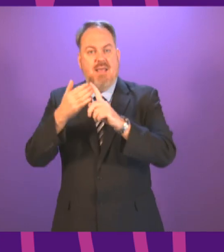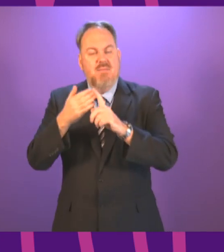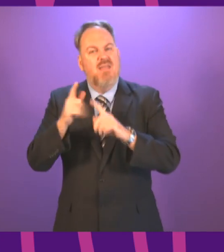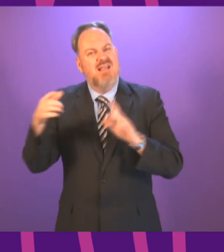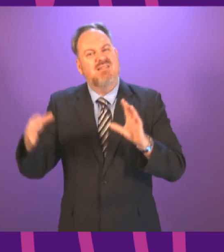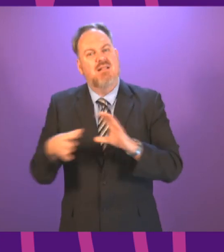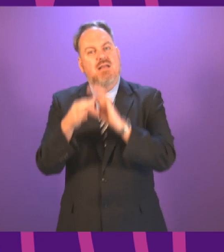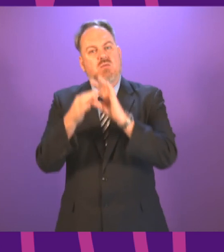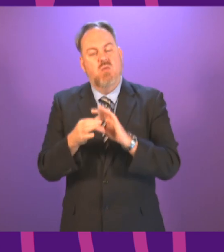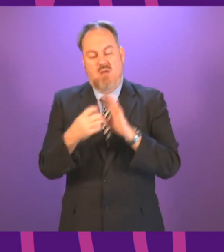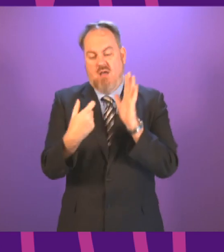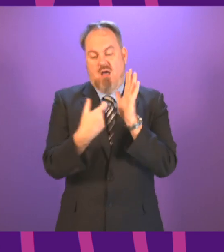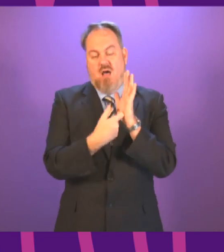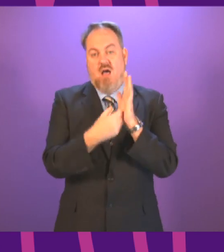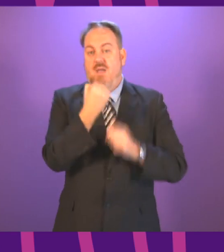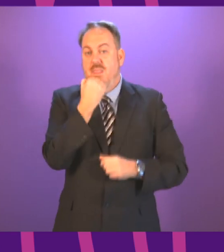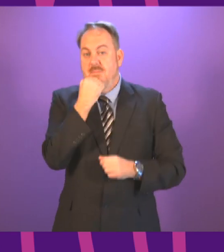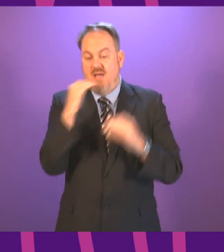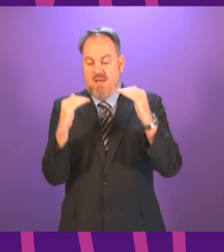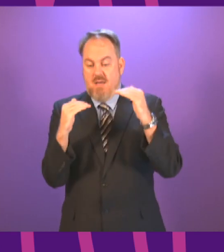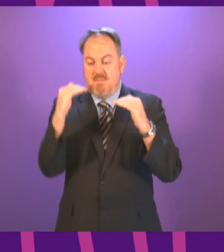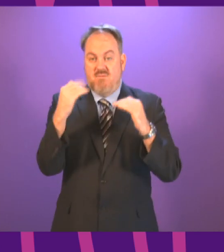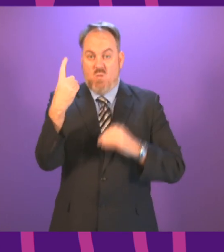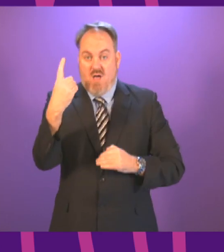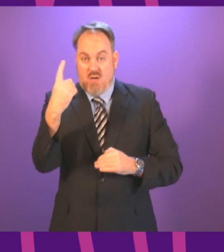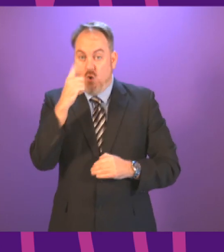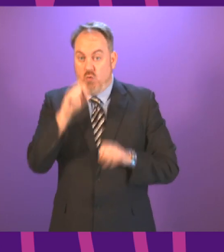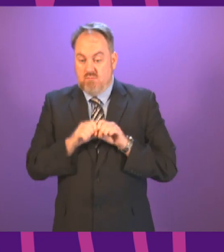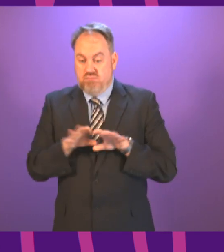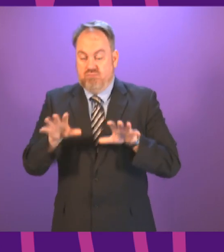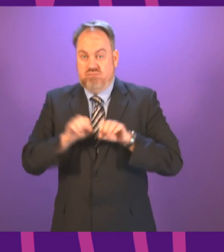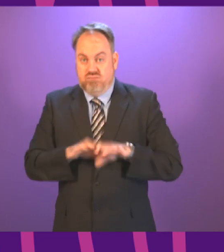that is what an R number slightly above 1 would deliver. What we want to see going into